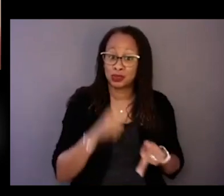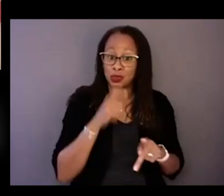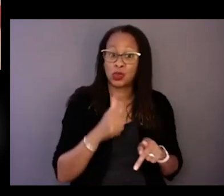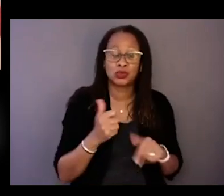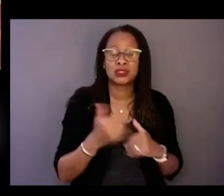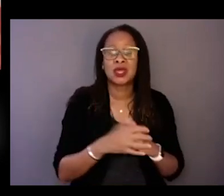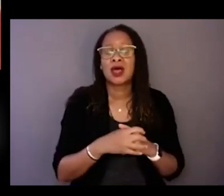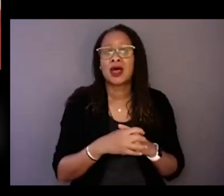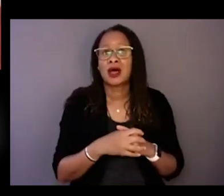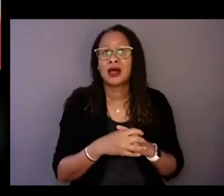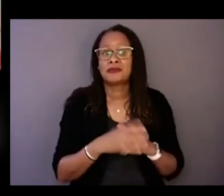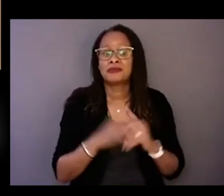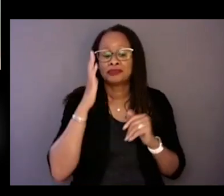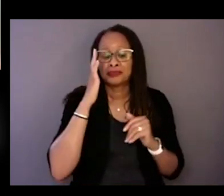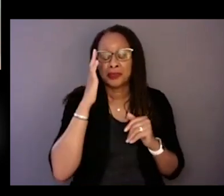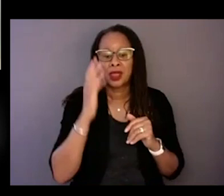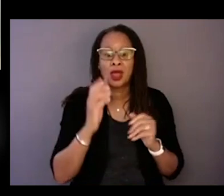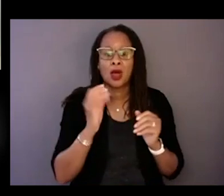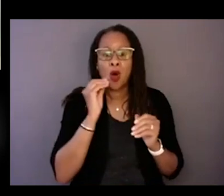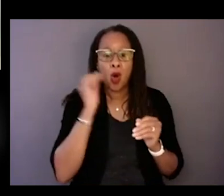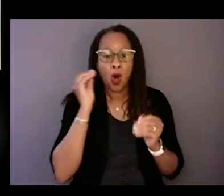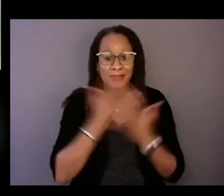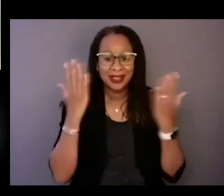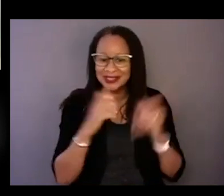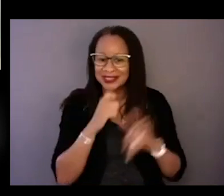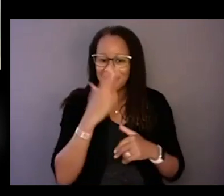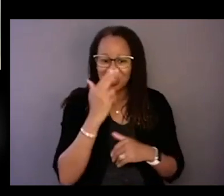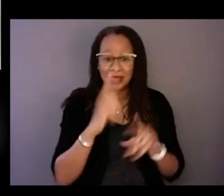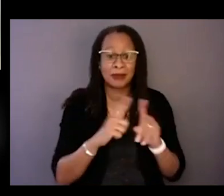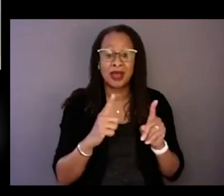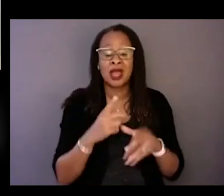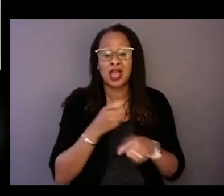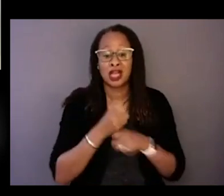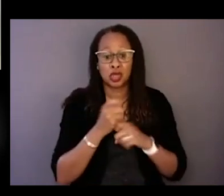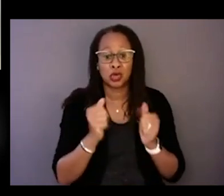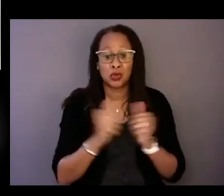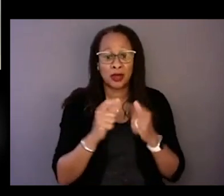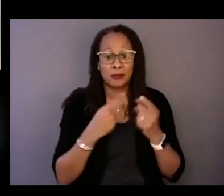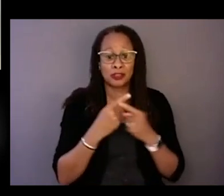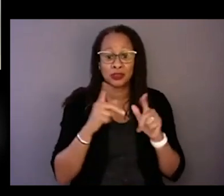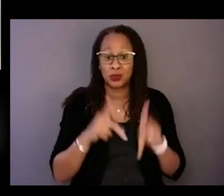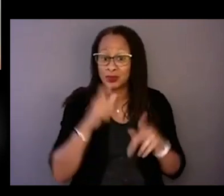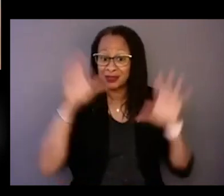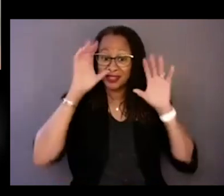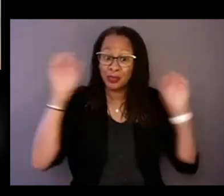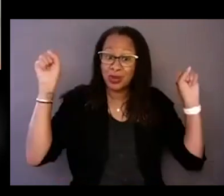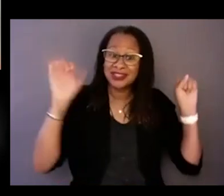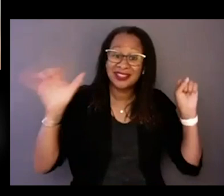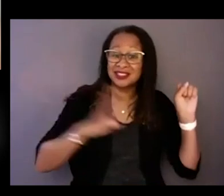or someone in power is funny or so. And I think that I've been like reckoning with that a lot. I think that we used to think that